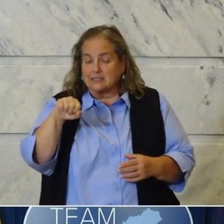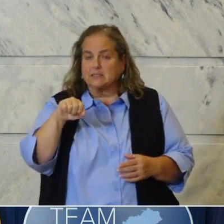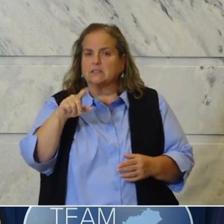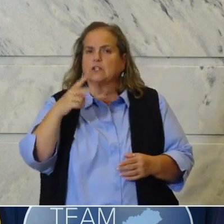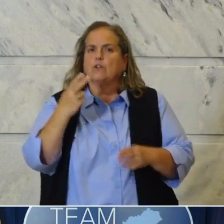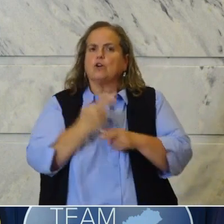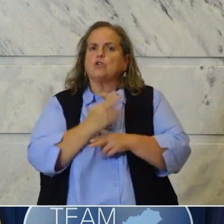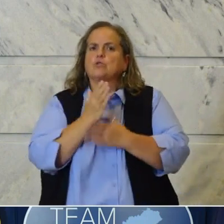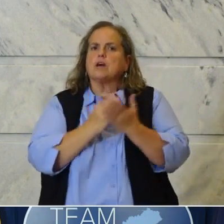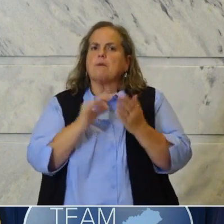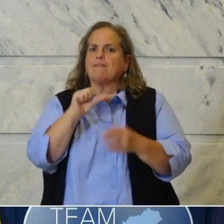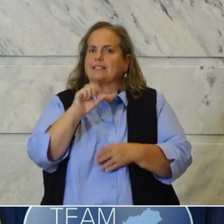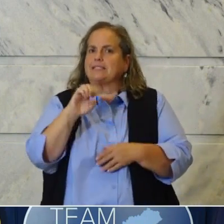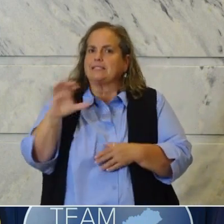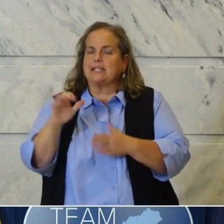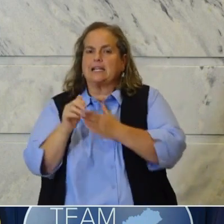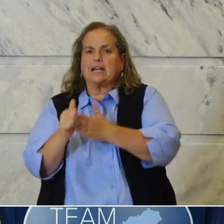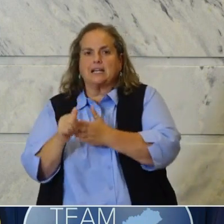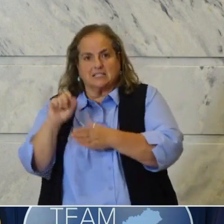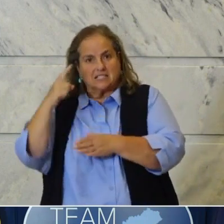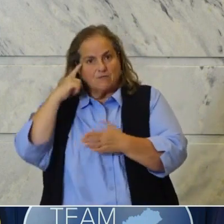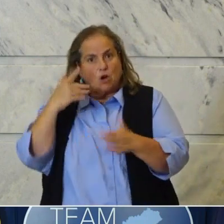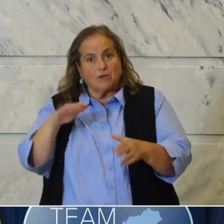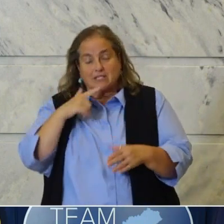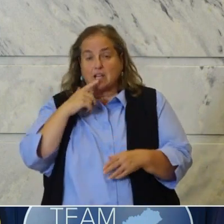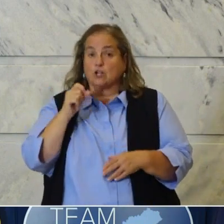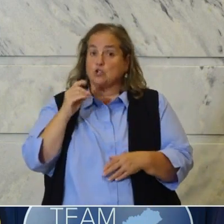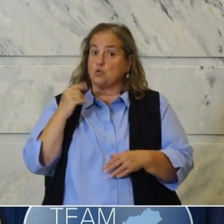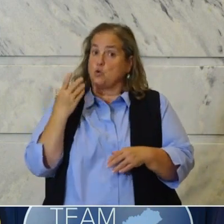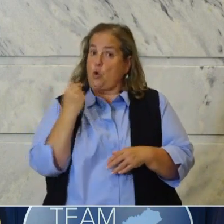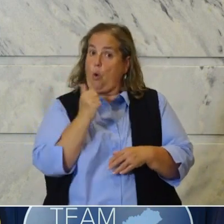governors already mentioned this. So in order to go back to play, they're doing